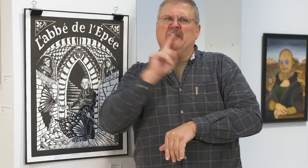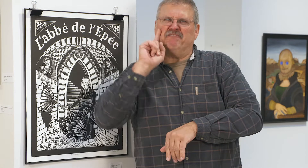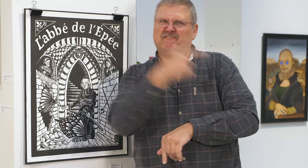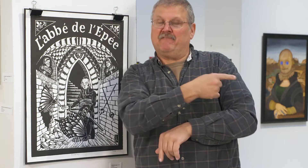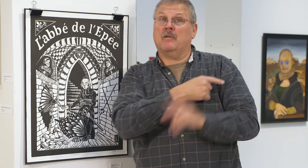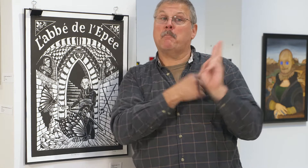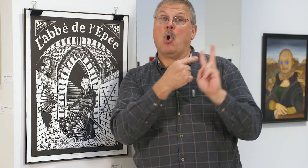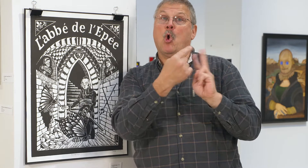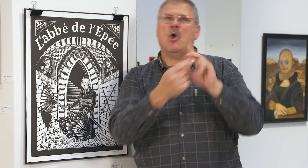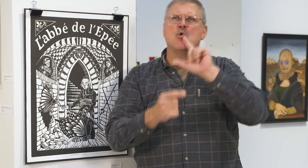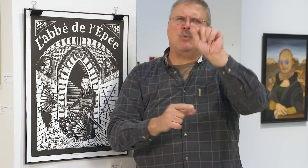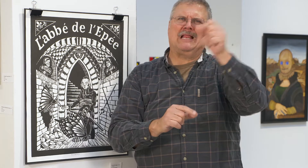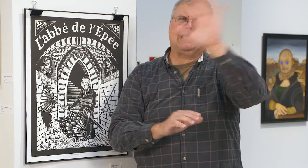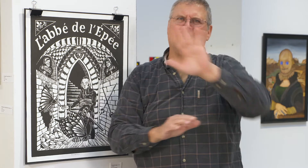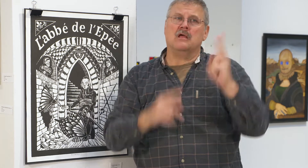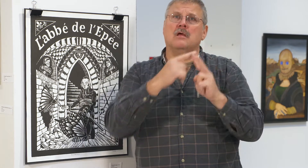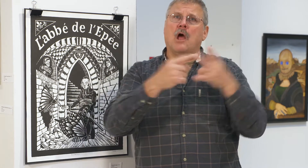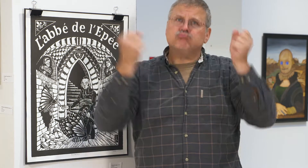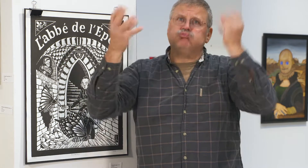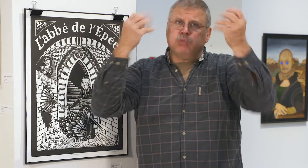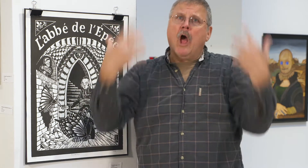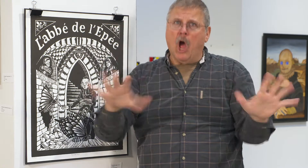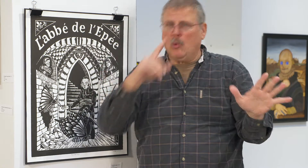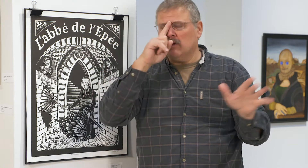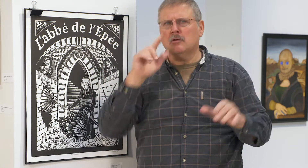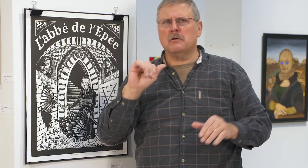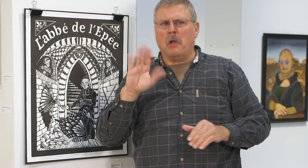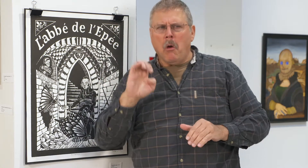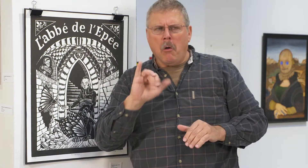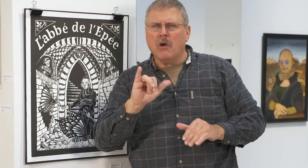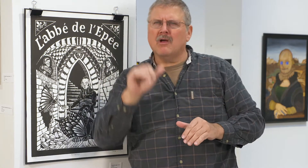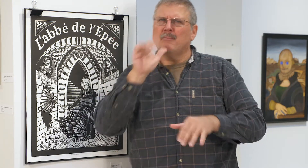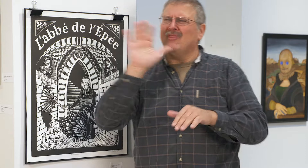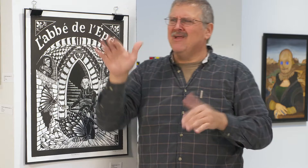The mother explained that her two daughters, in their twenties, were deaf but could sign.